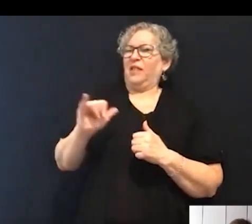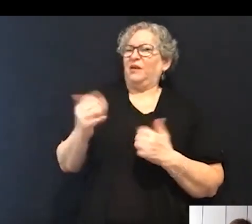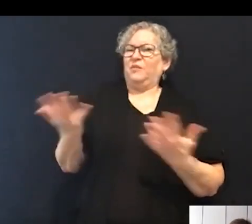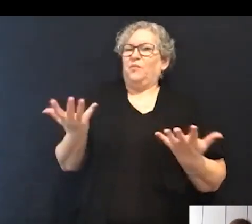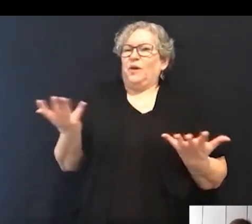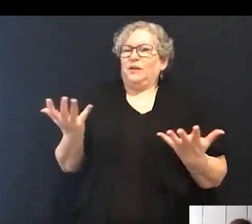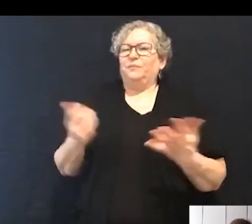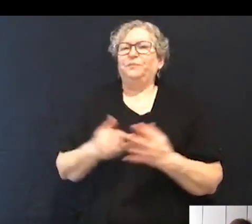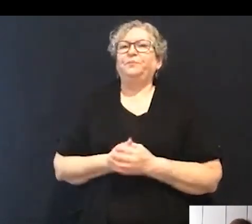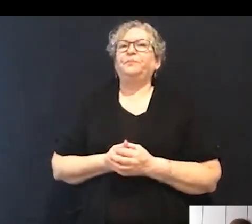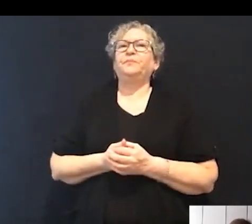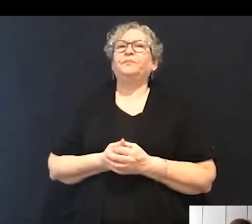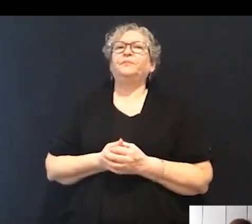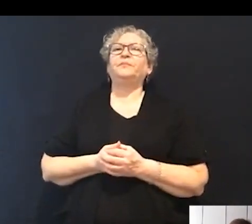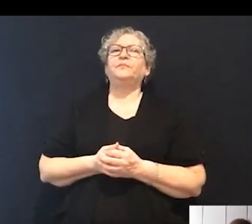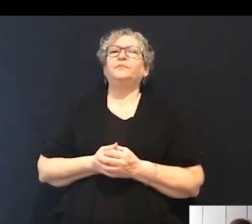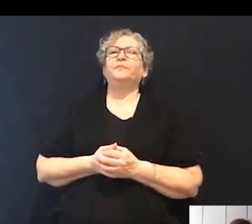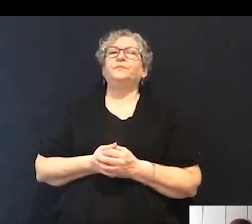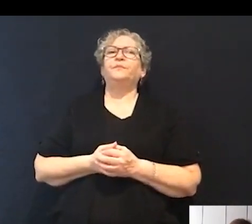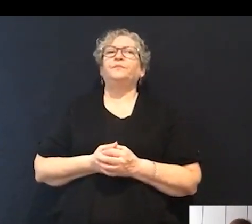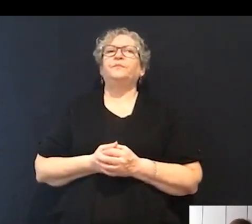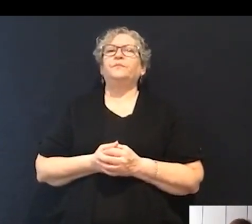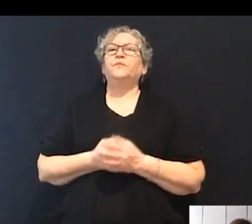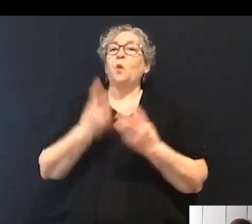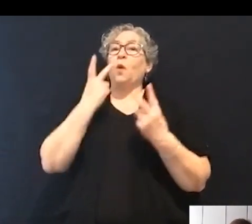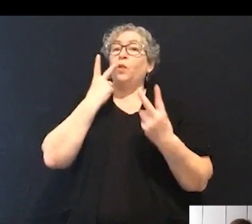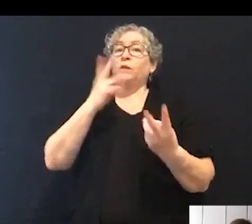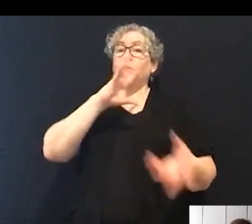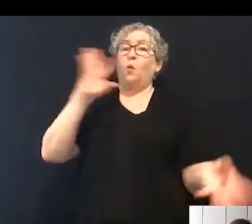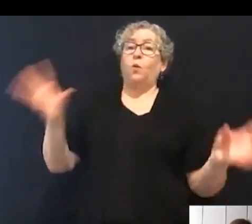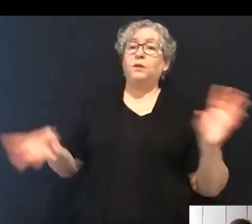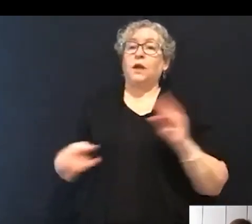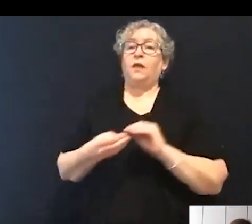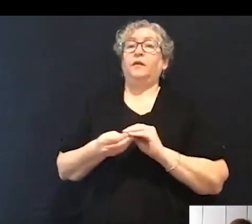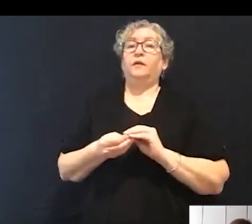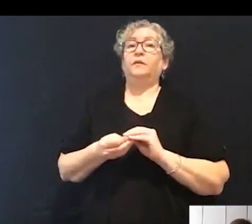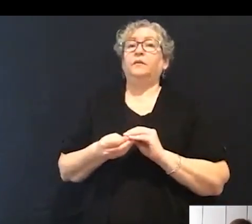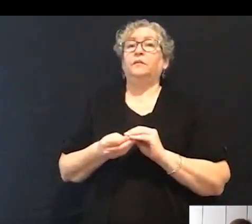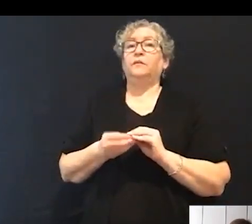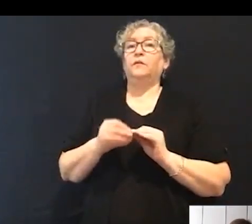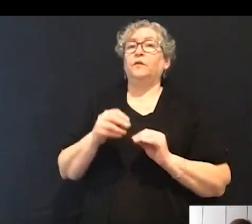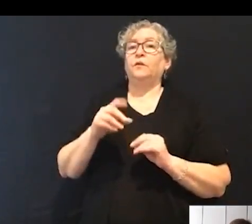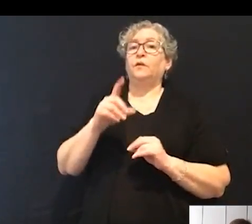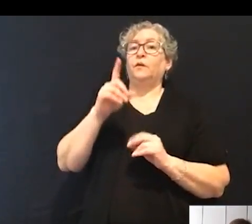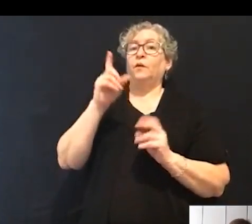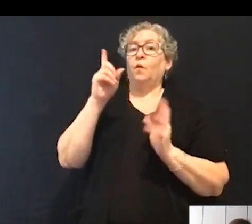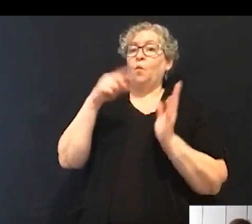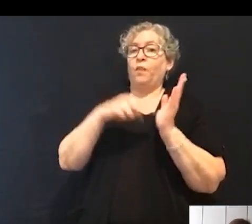So we looked all together over 1,350 subject treatment days in the eyes.